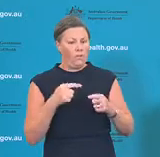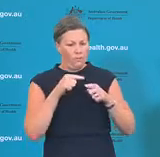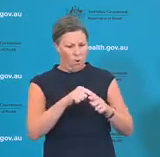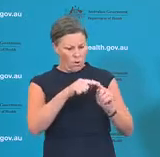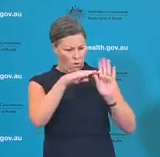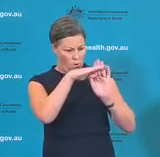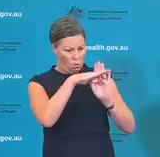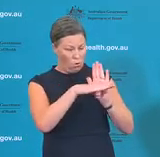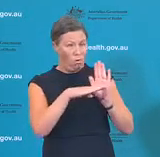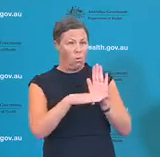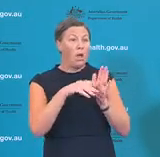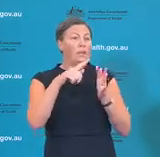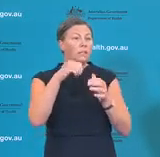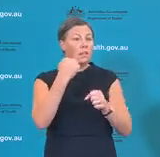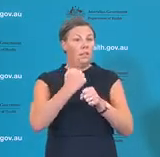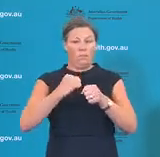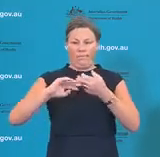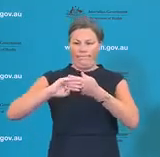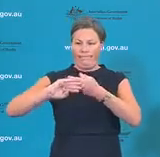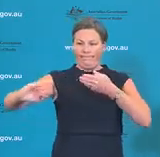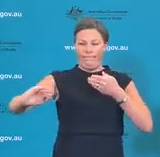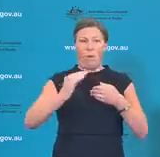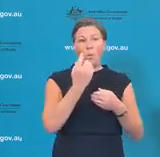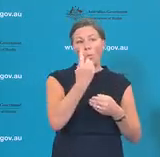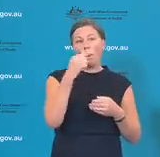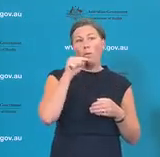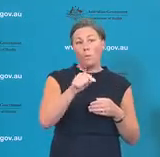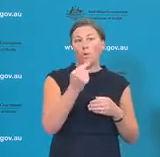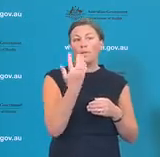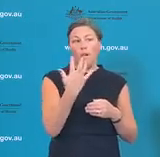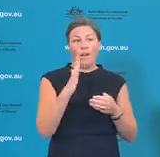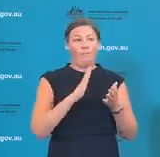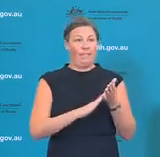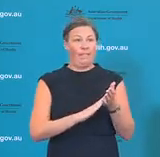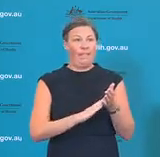distancing. Because that's how we're going to protect those most vulnerable